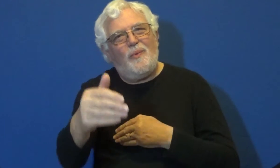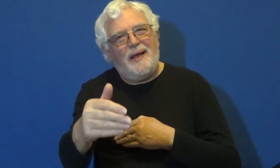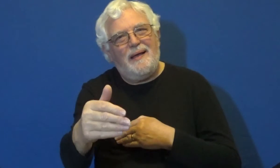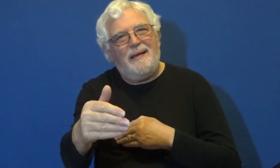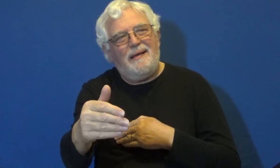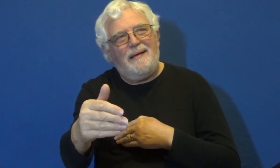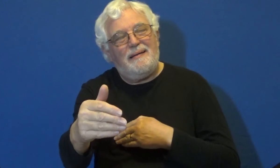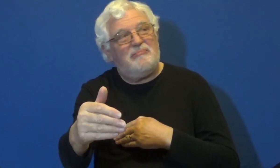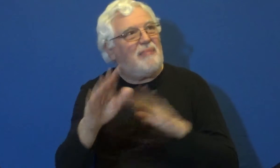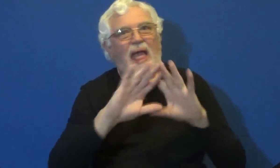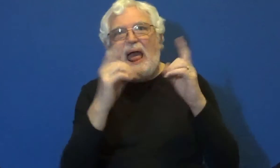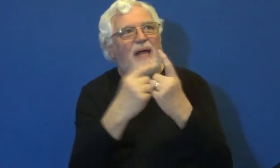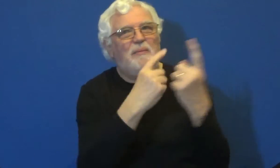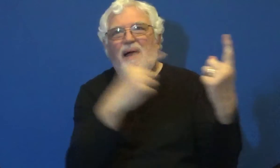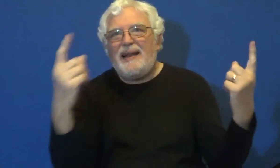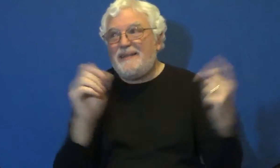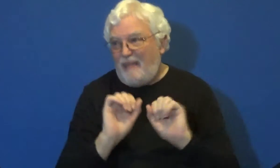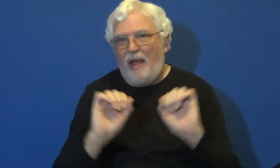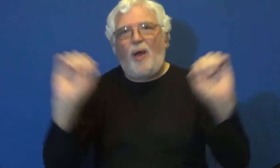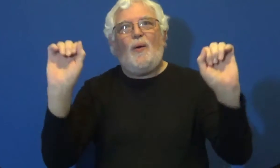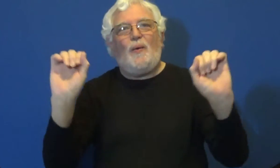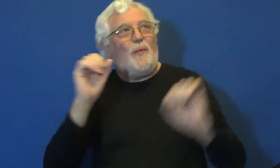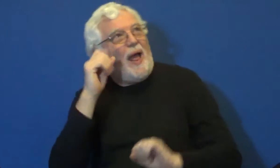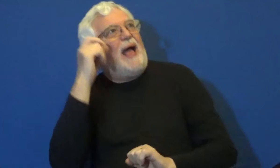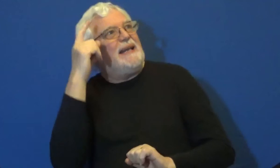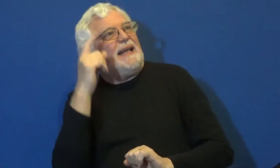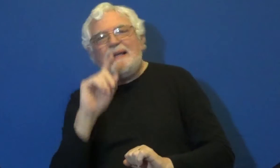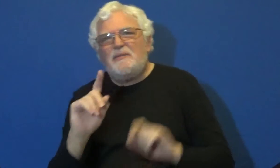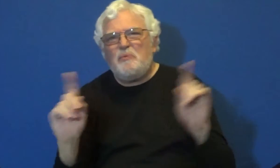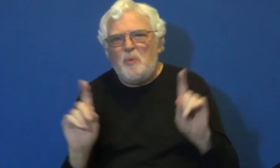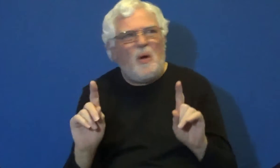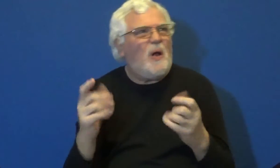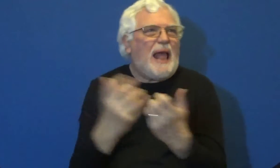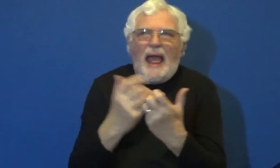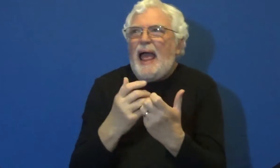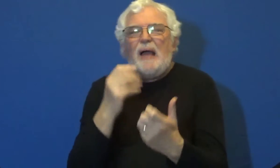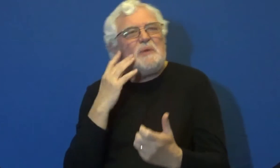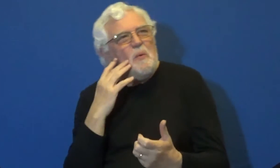Everybody has their own idea of what, how and when things should be done,